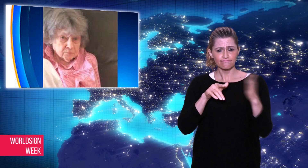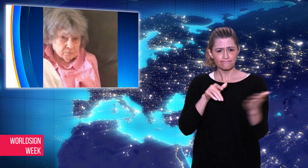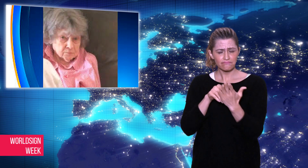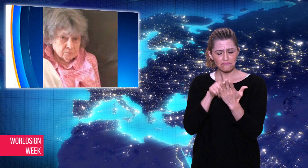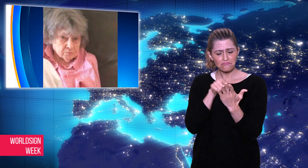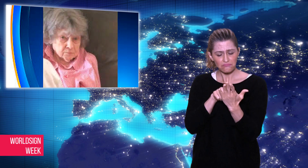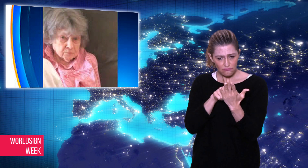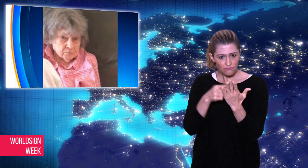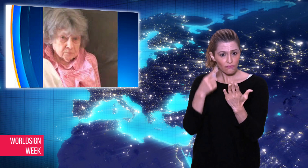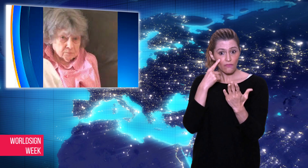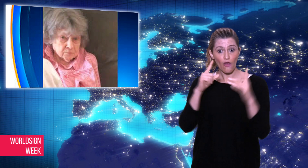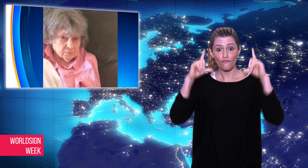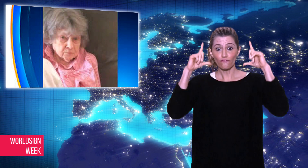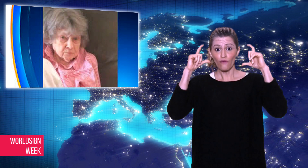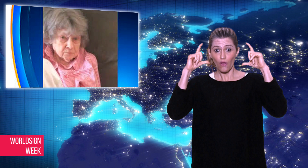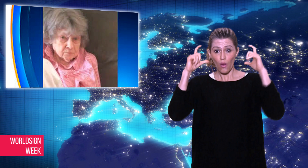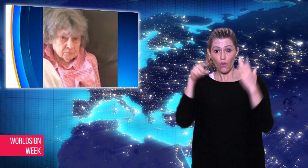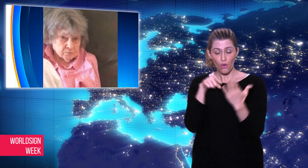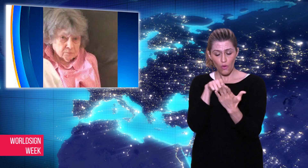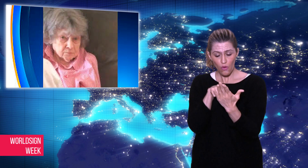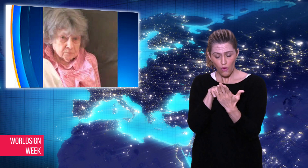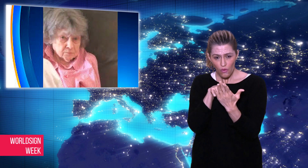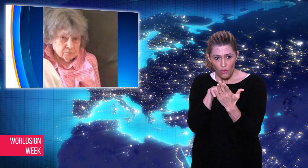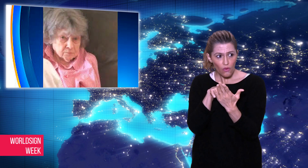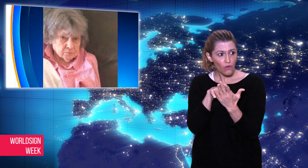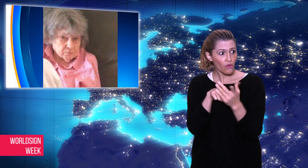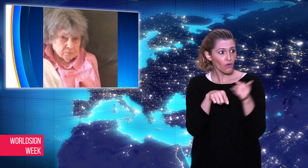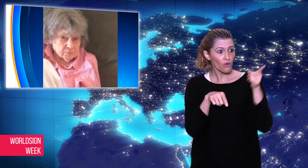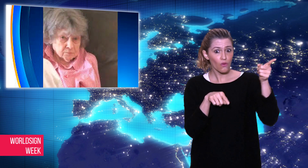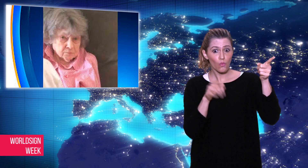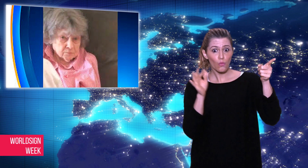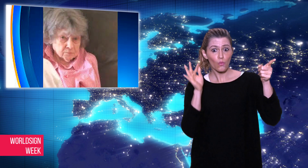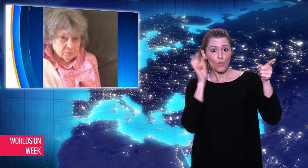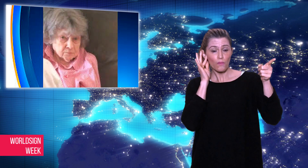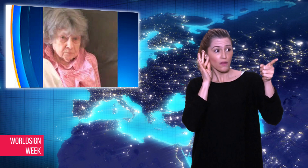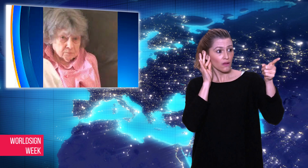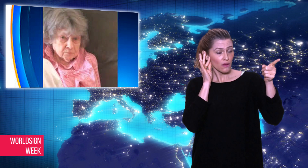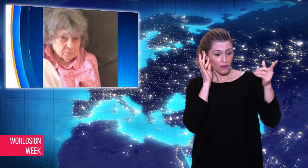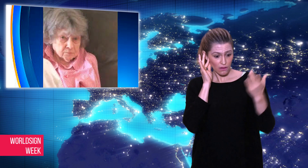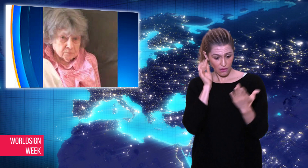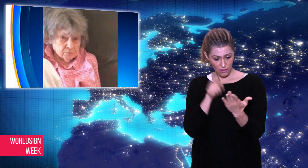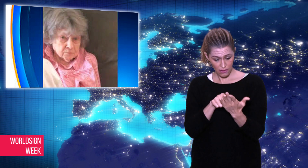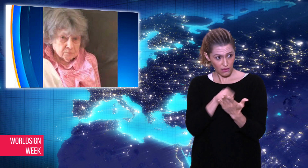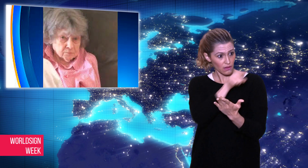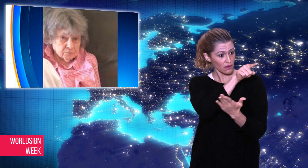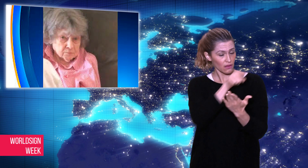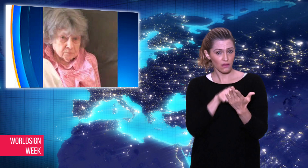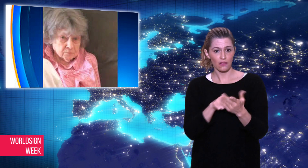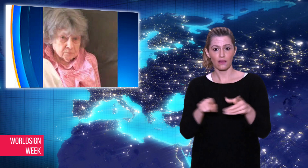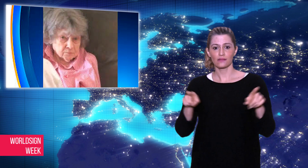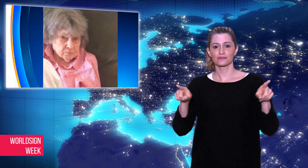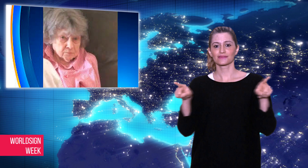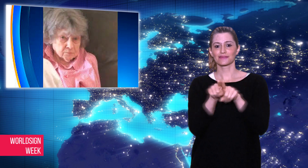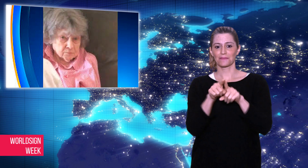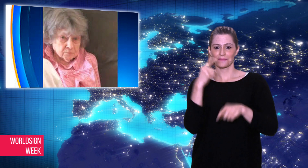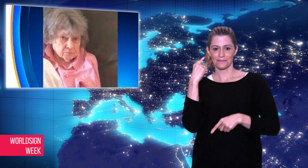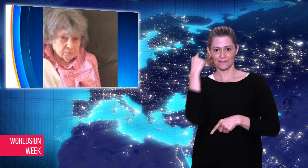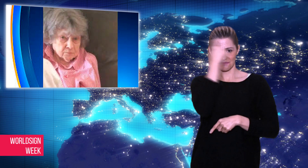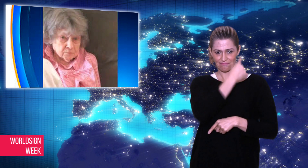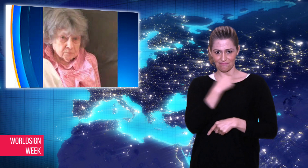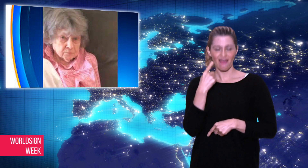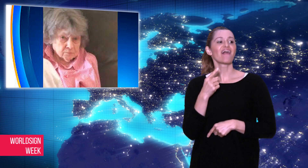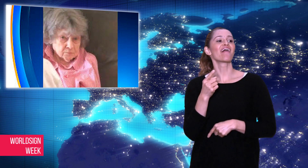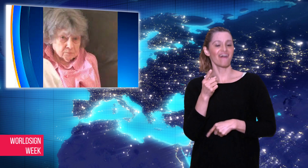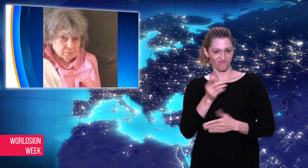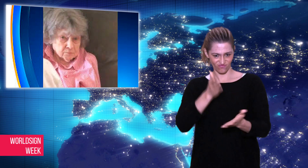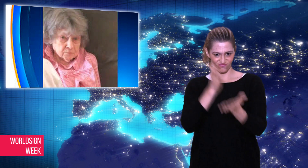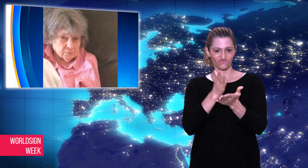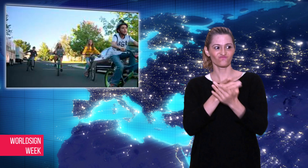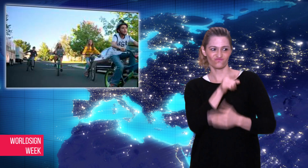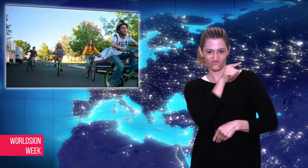They consulted an online photo of the missing woman